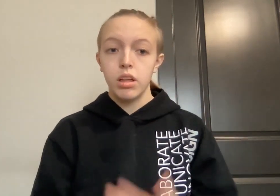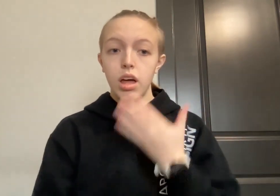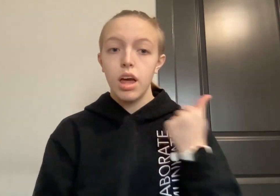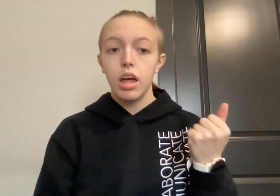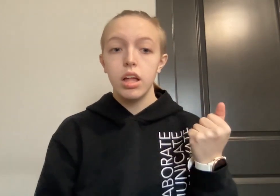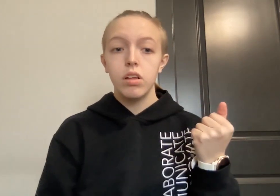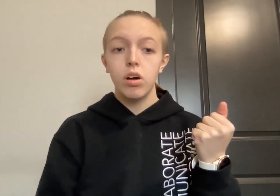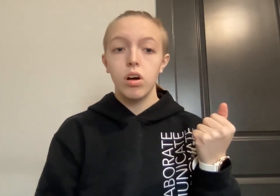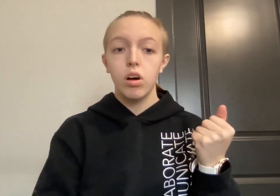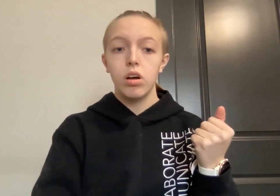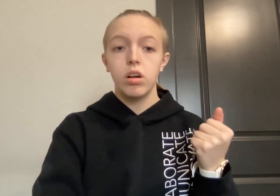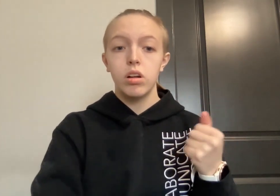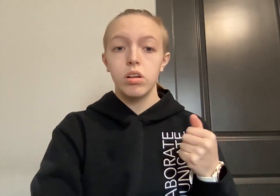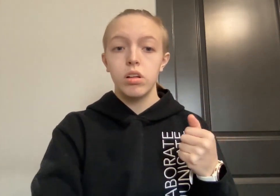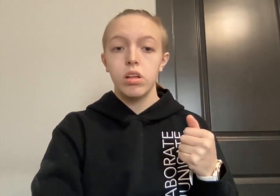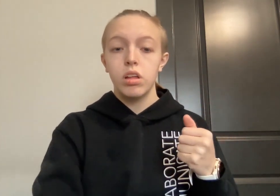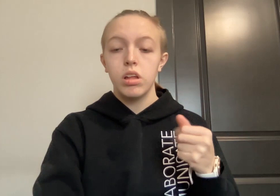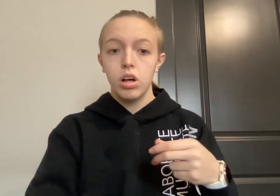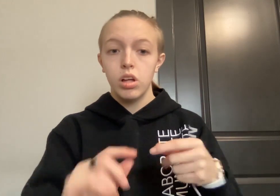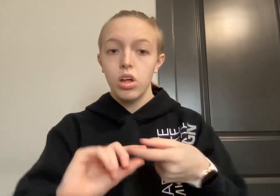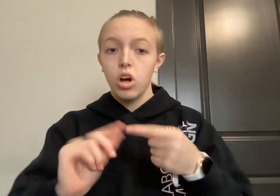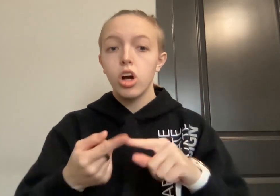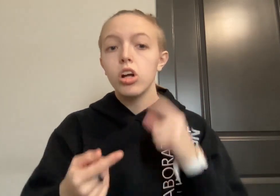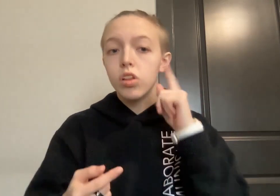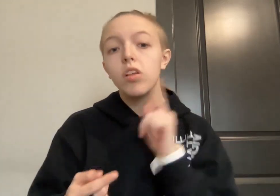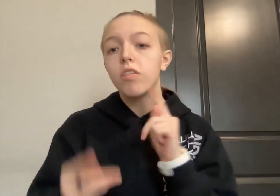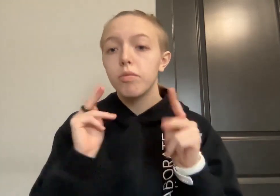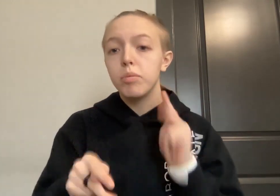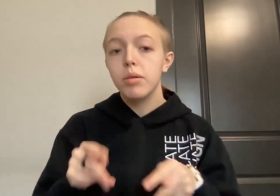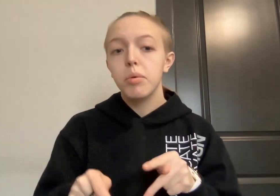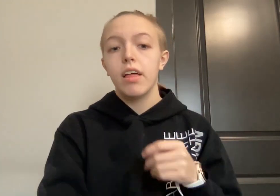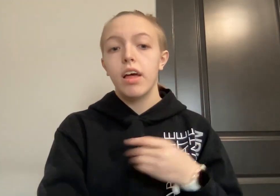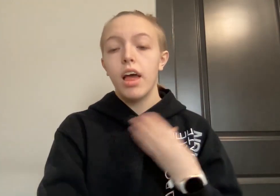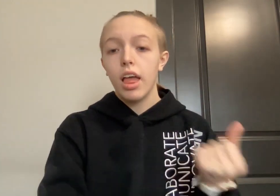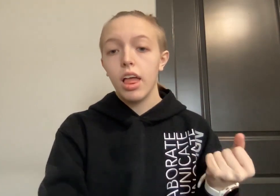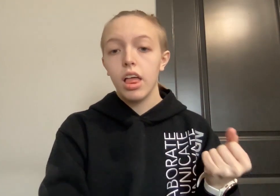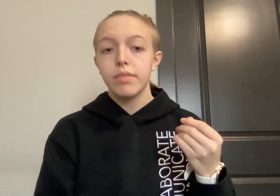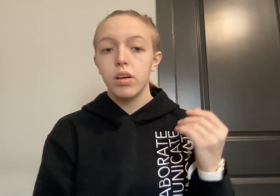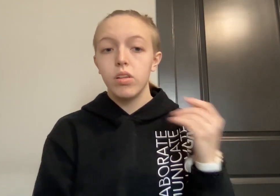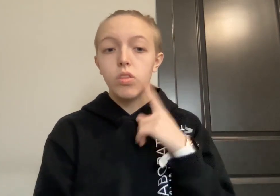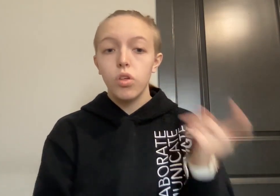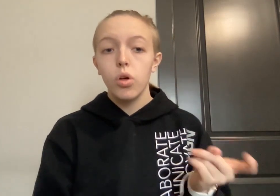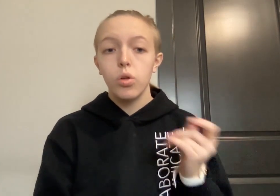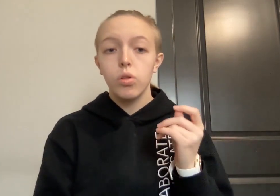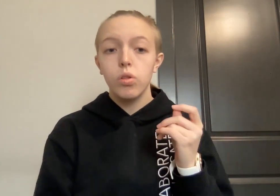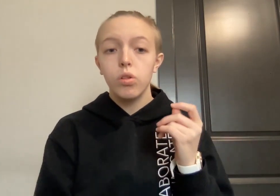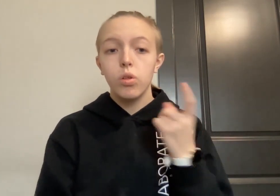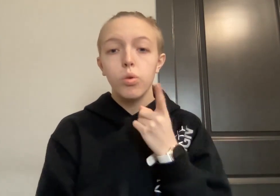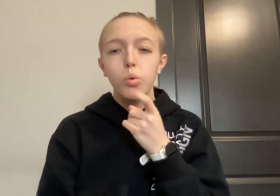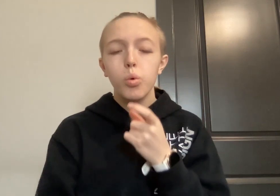and harms deaf people and those who need